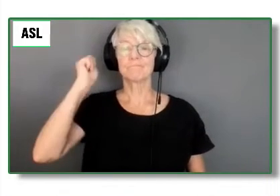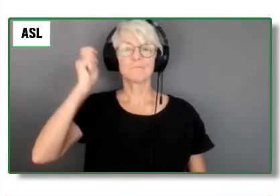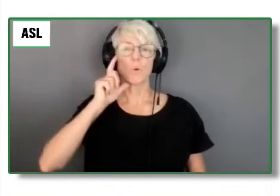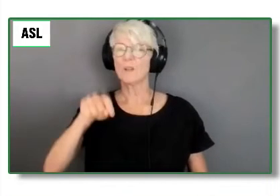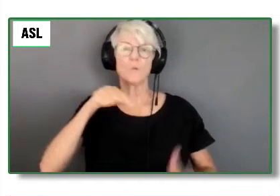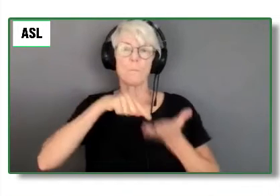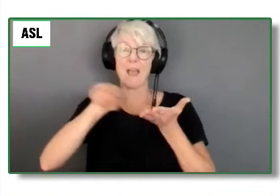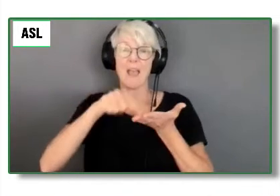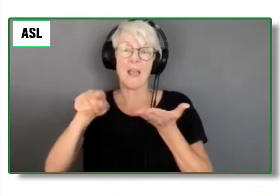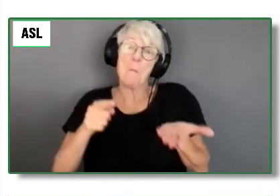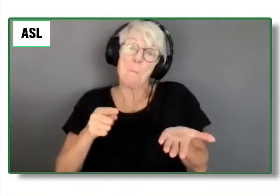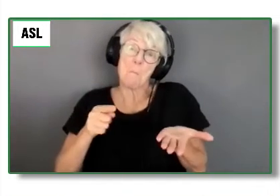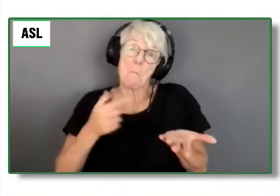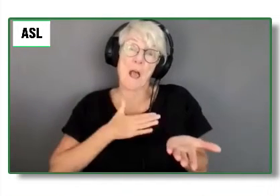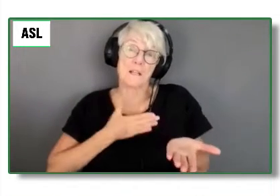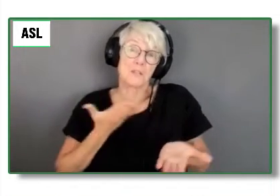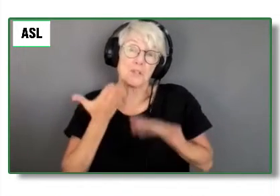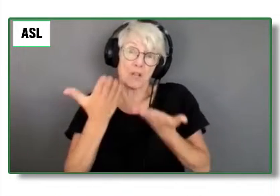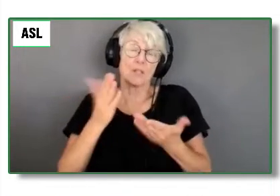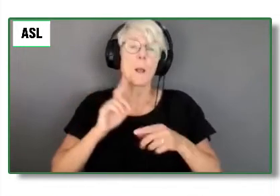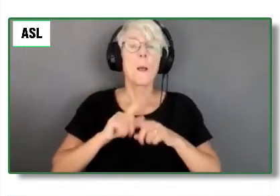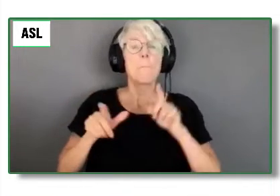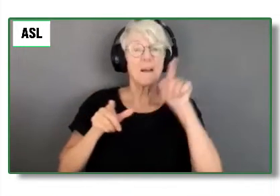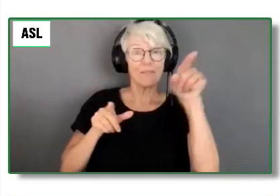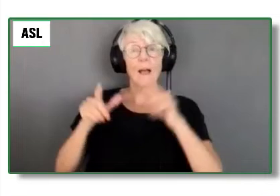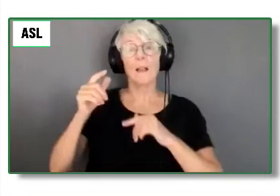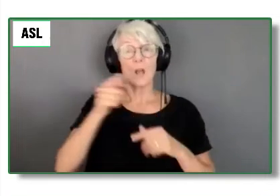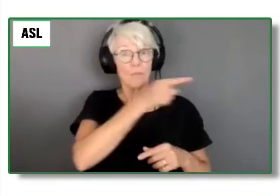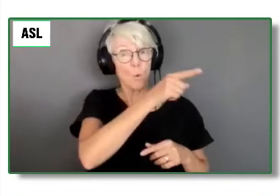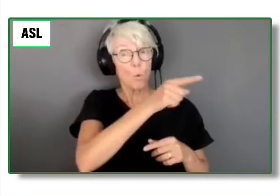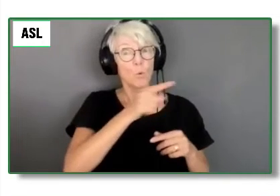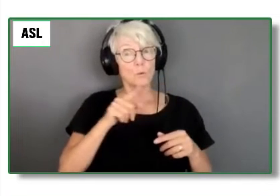with the park district is that now they see me as a community partner instead of